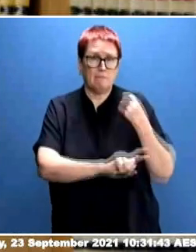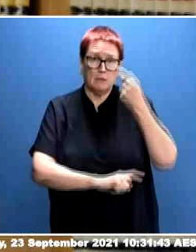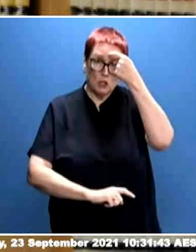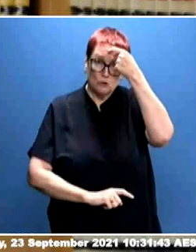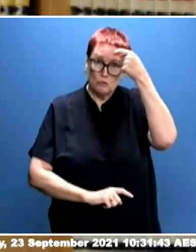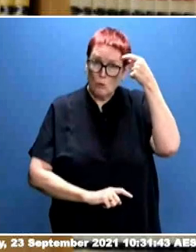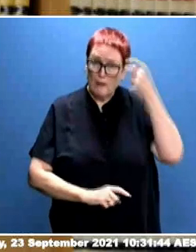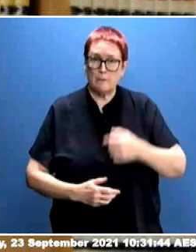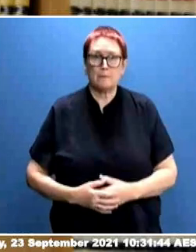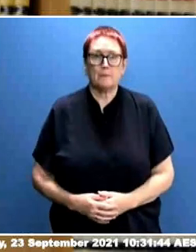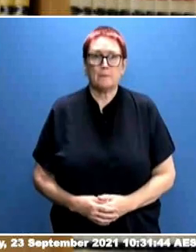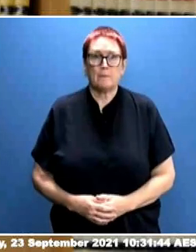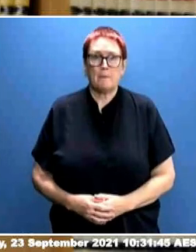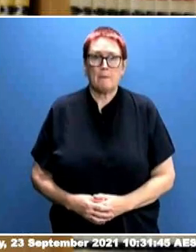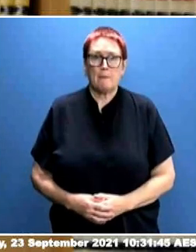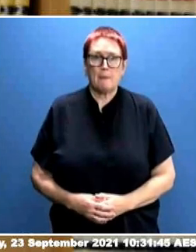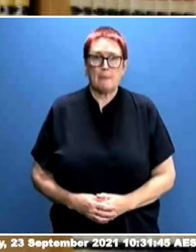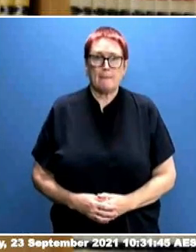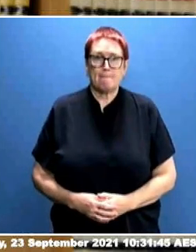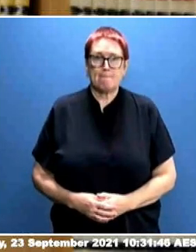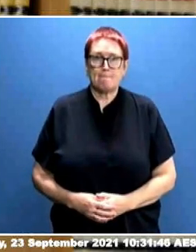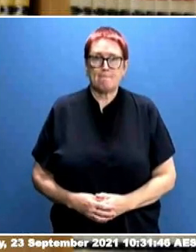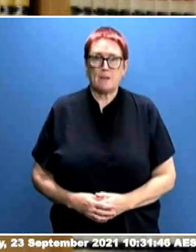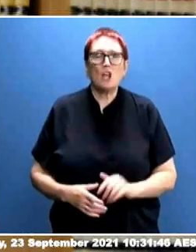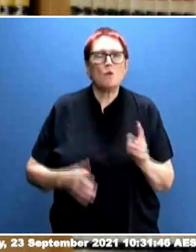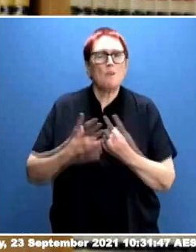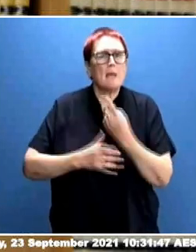So that's in reference to the current status of the Kath French Secure Care Centre.